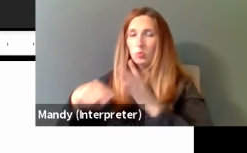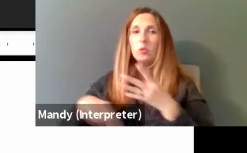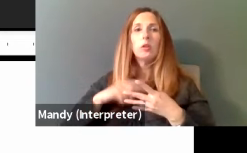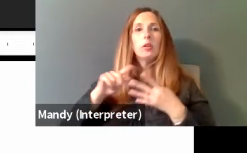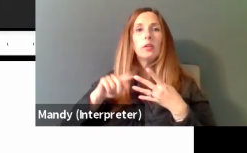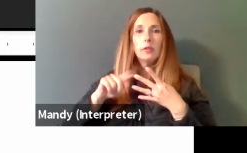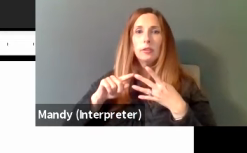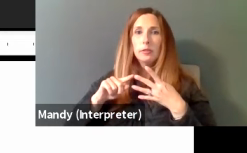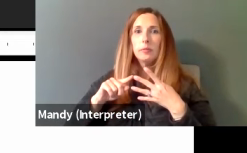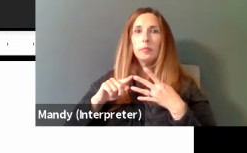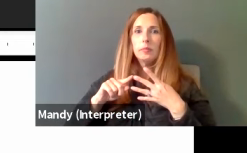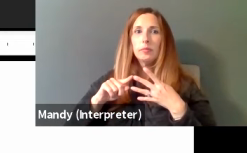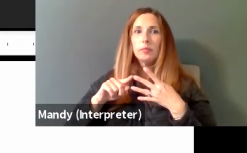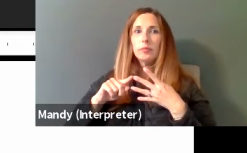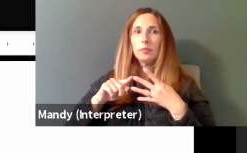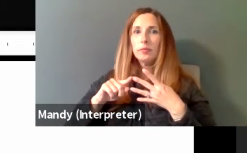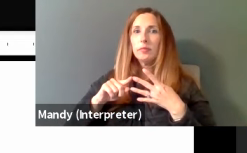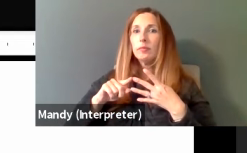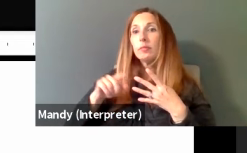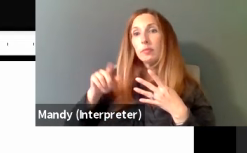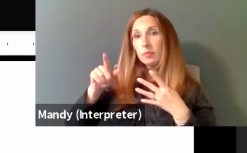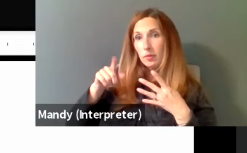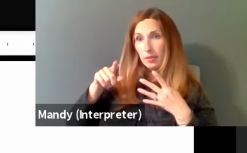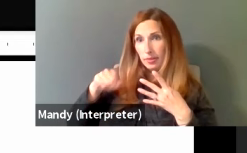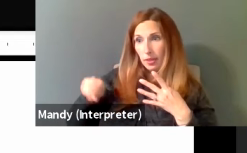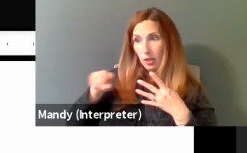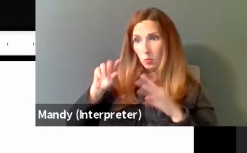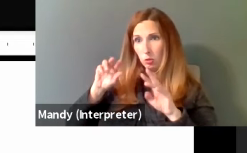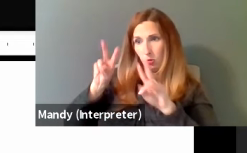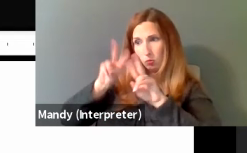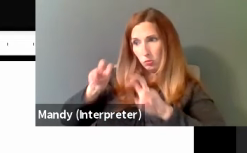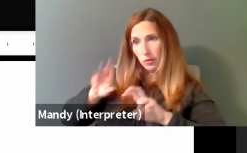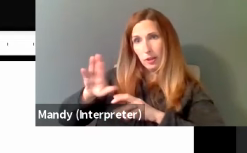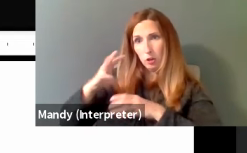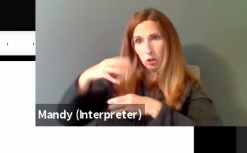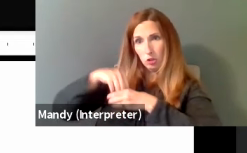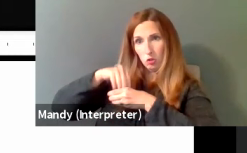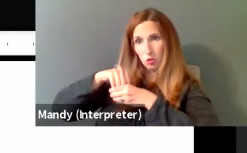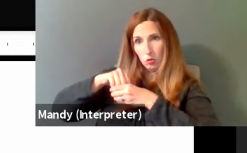Number two, they're going to look at their internal reports. So they're going to look at data